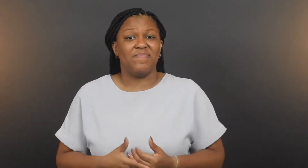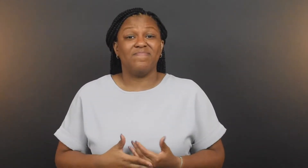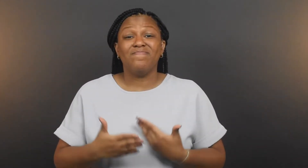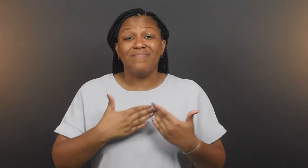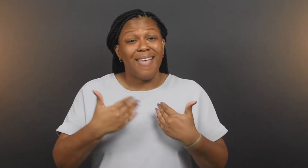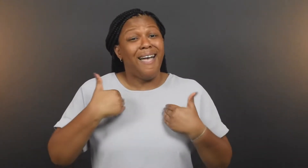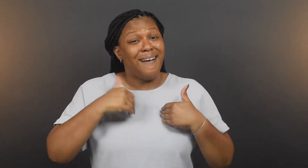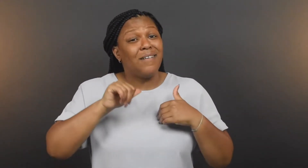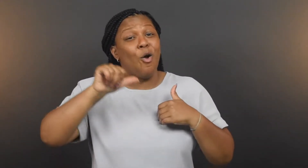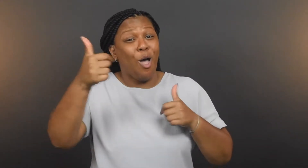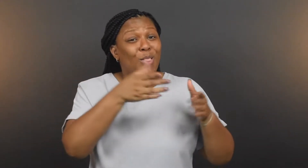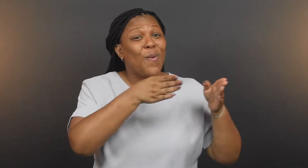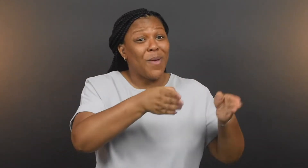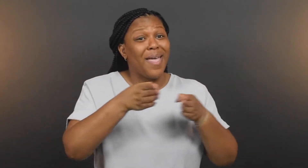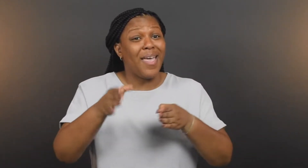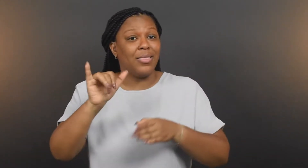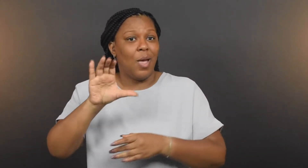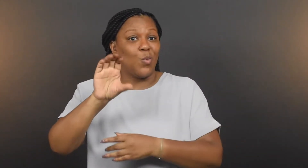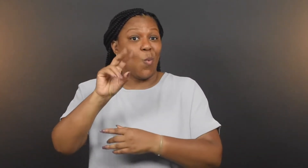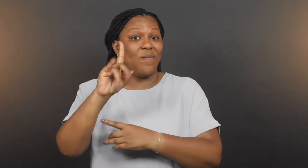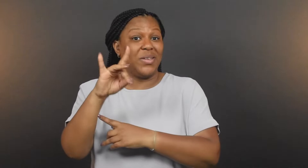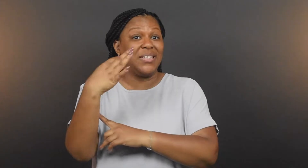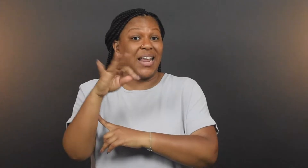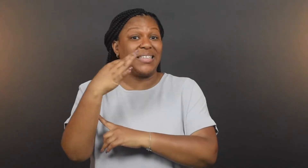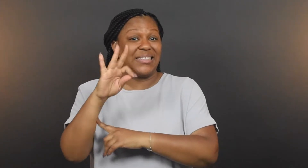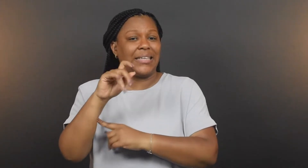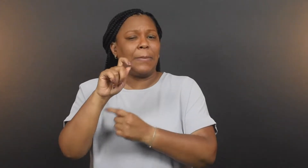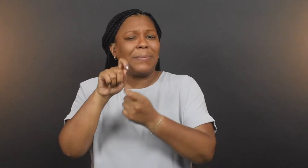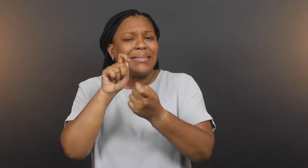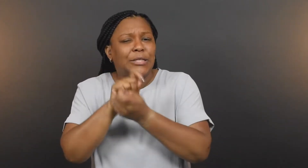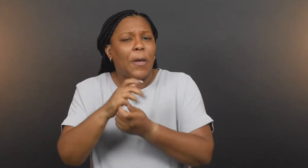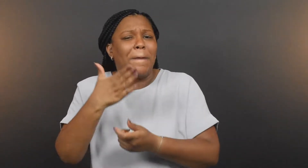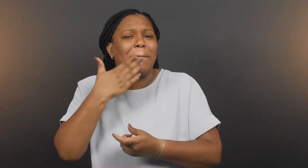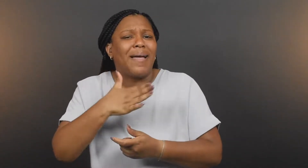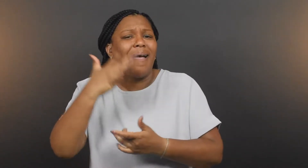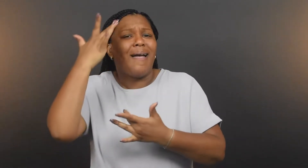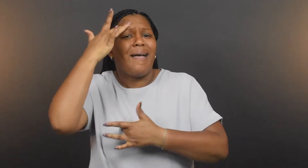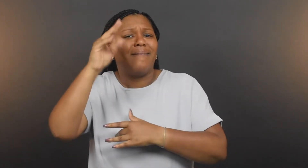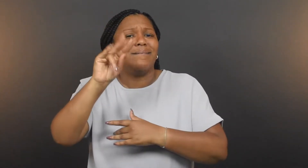This is yet another way that COVID-19 is a particularly bad viral disease,